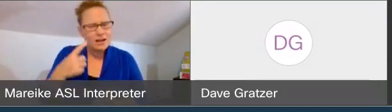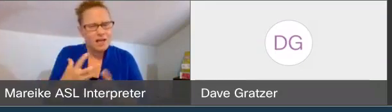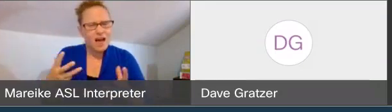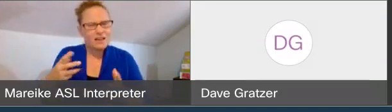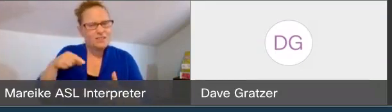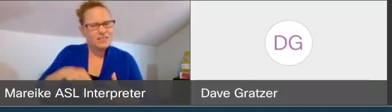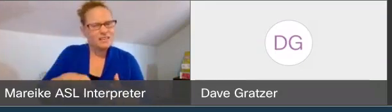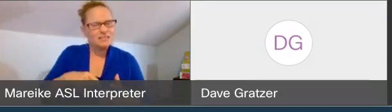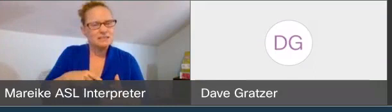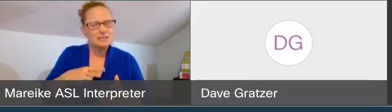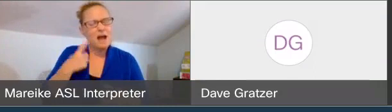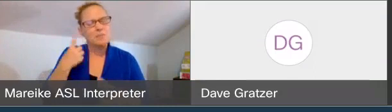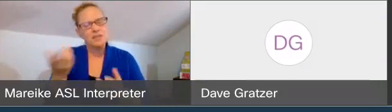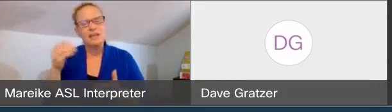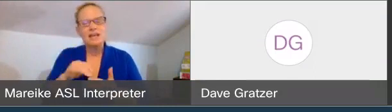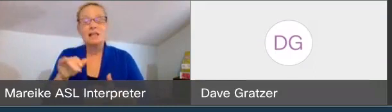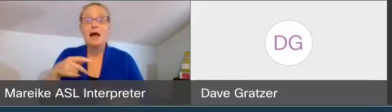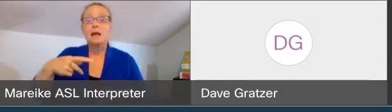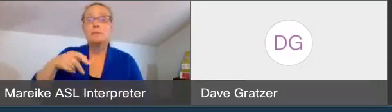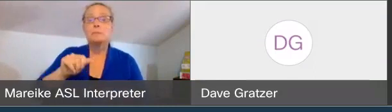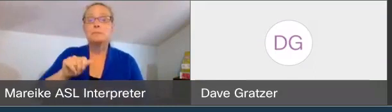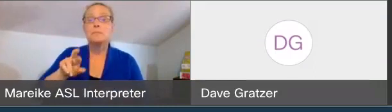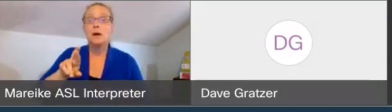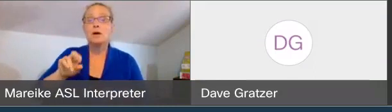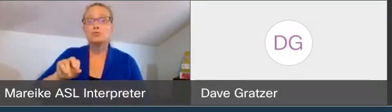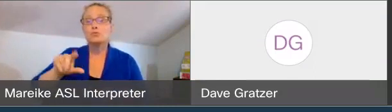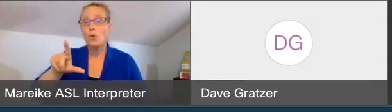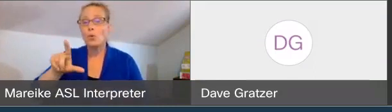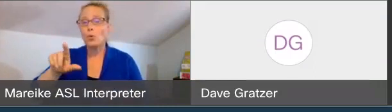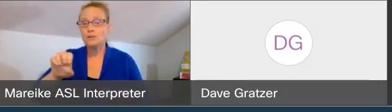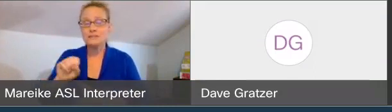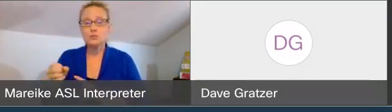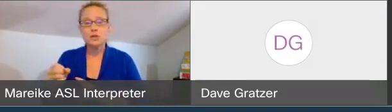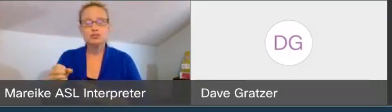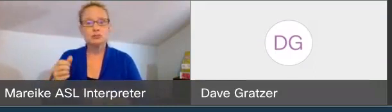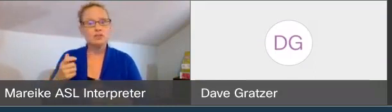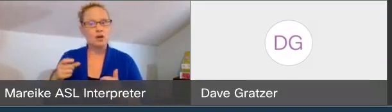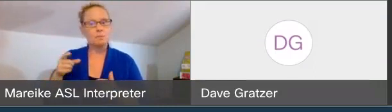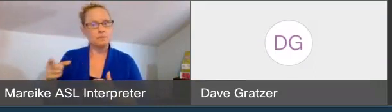again of like parole and who are a big stakeholder they wanna know what's going on in treatment.